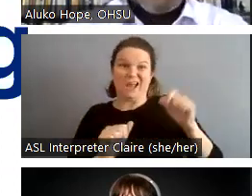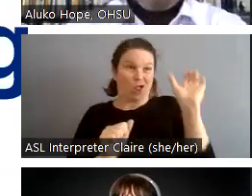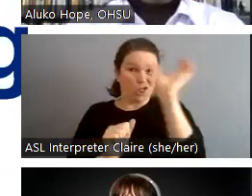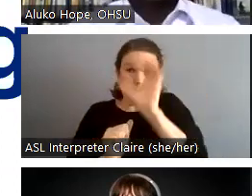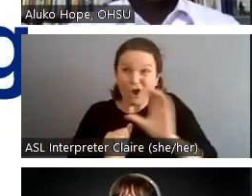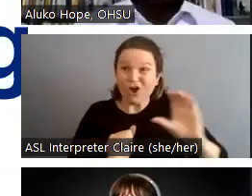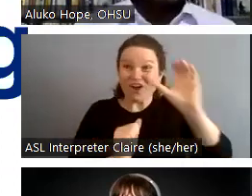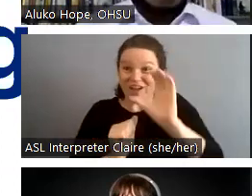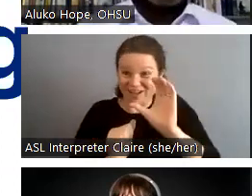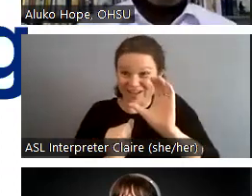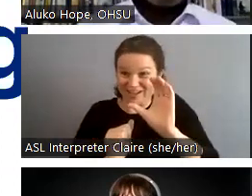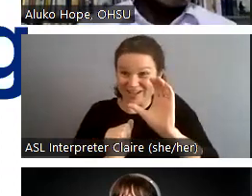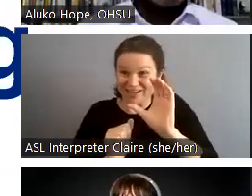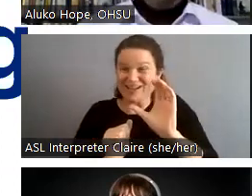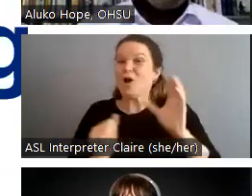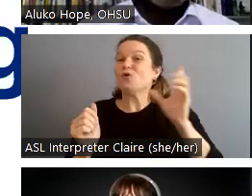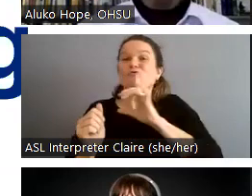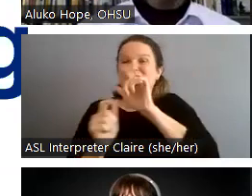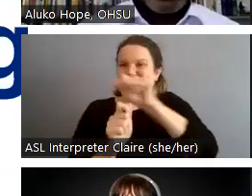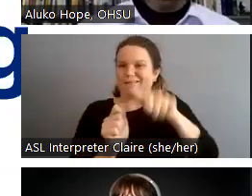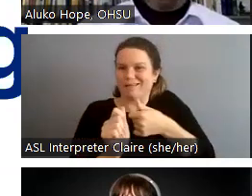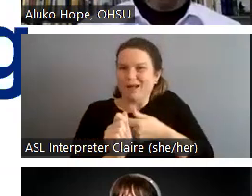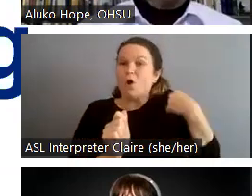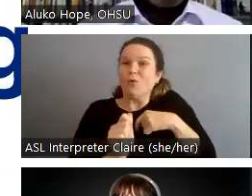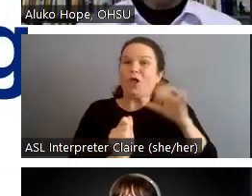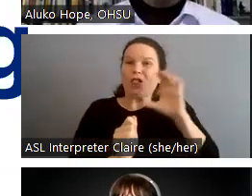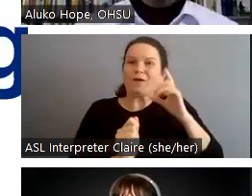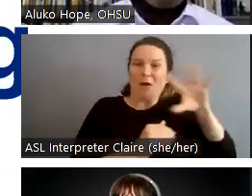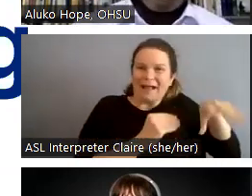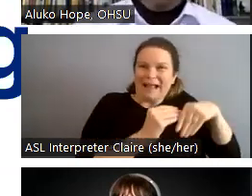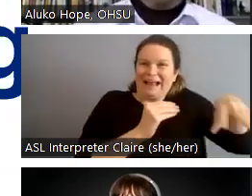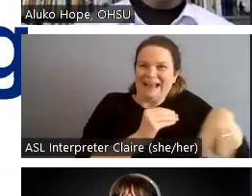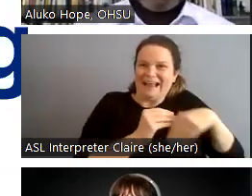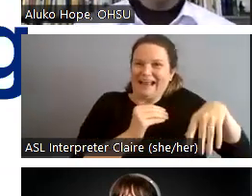really looking for contributory factors. We're not looking for things that will